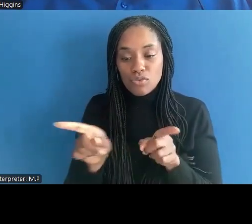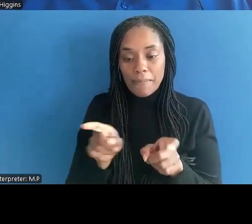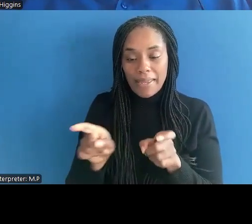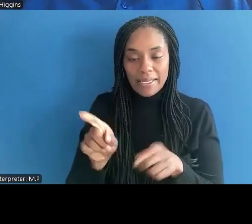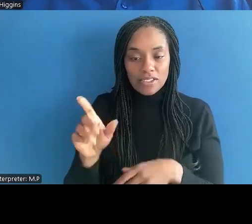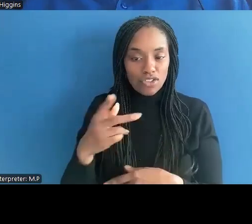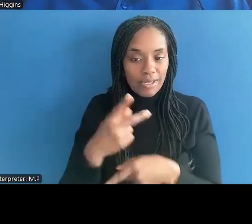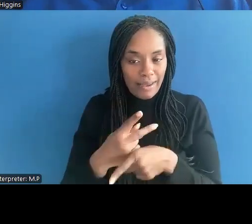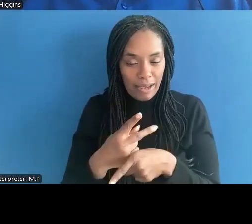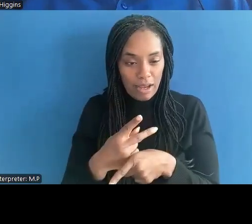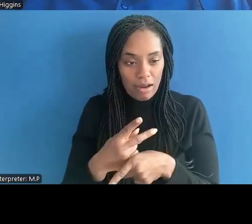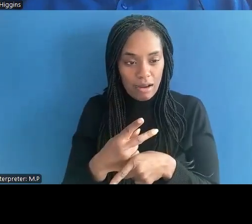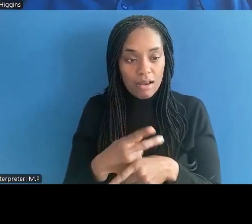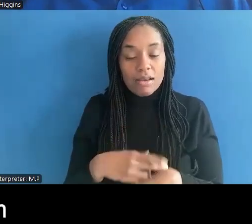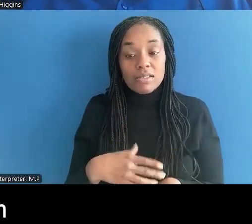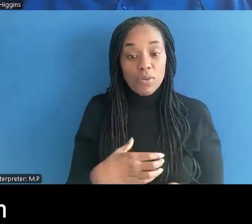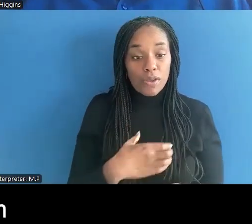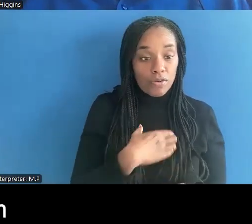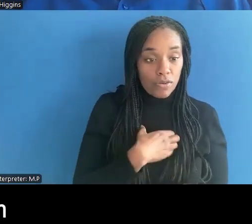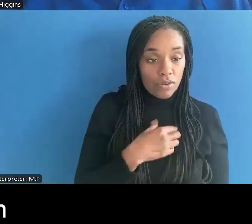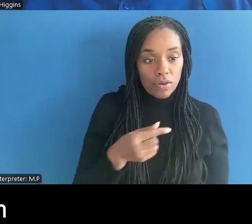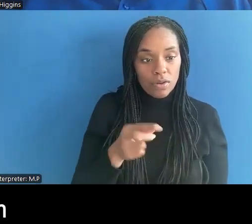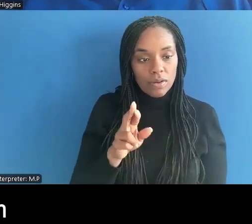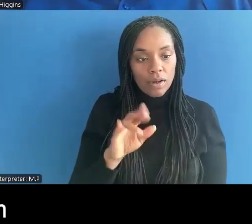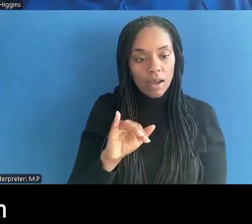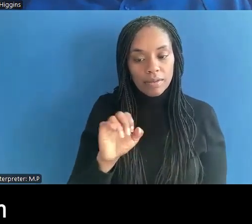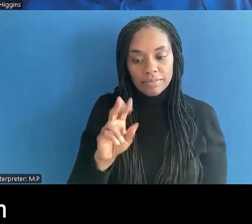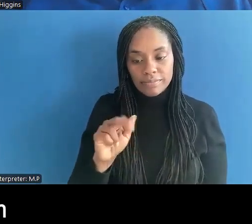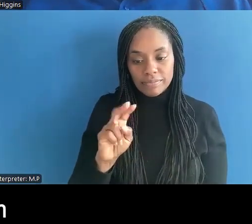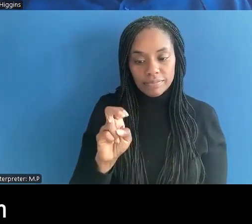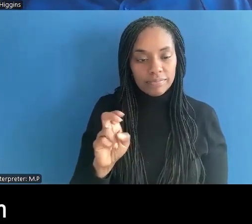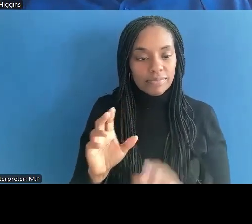So the the grievance and appeal processes are different depending on what kind of Medi-Cal you have.